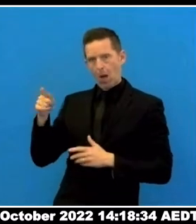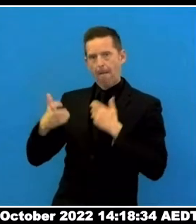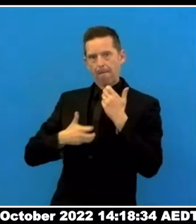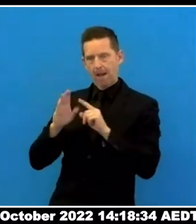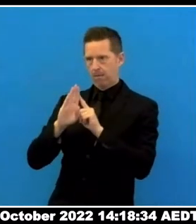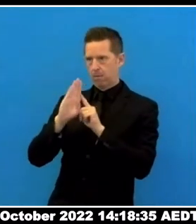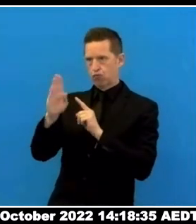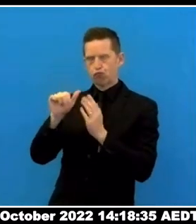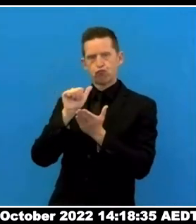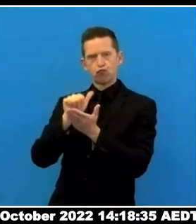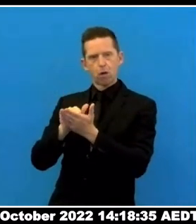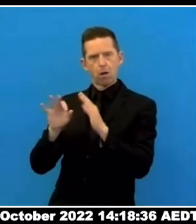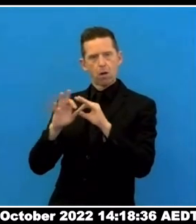to the right body?